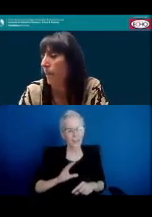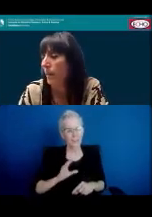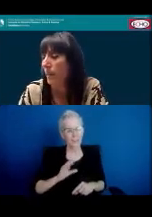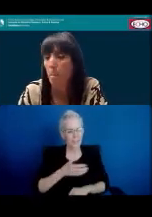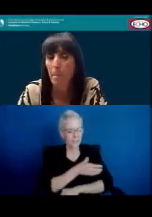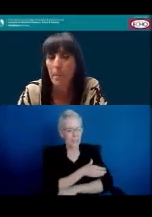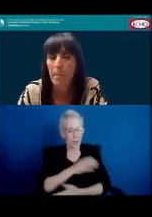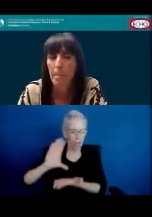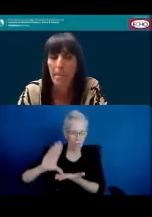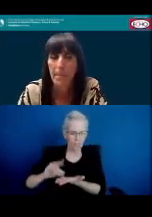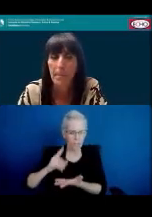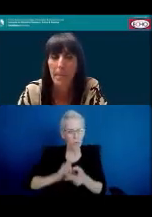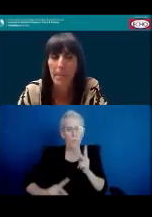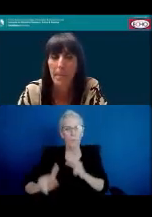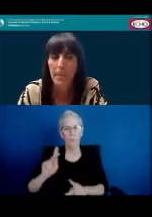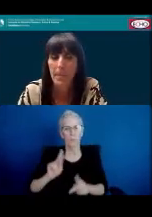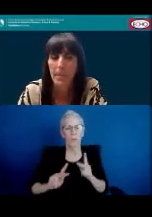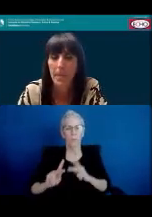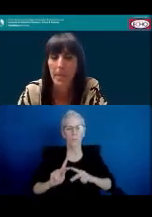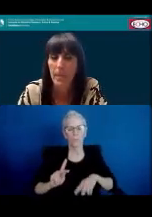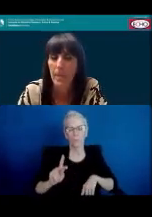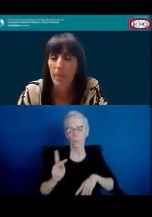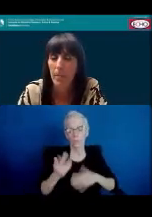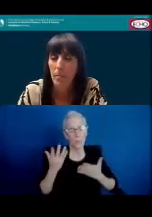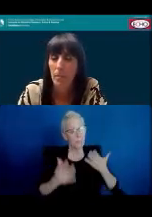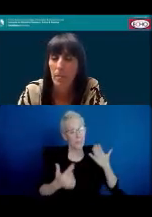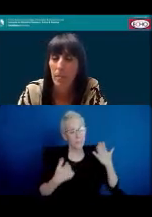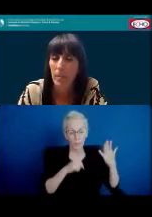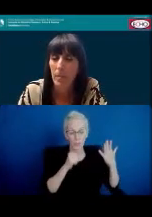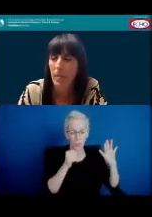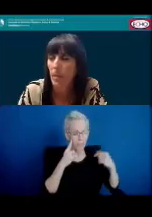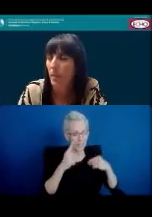toddlers hear the word know a lot, so creating a play